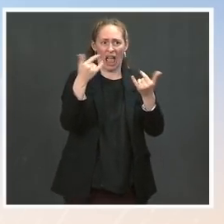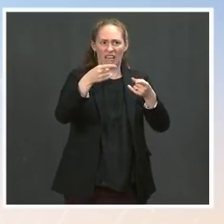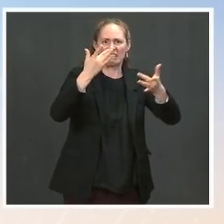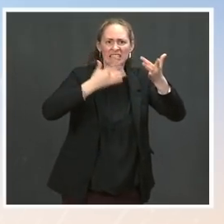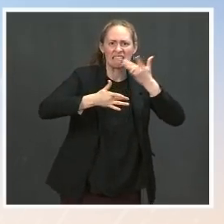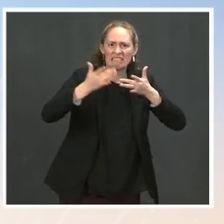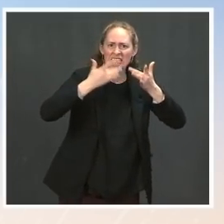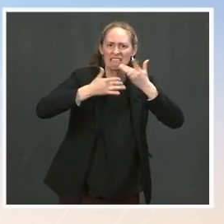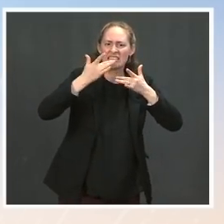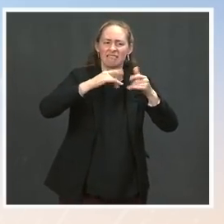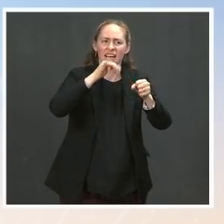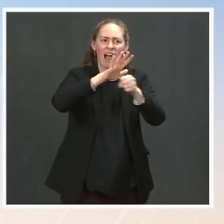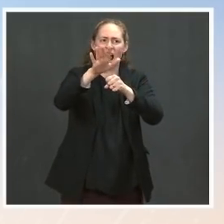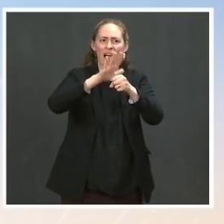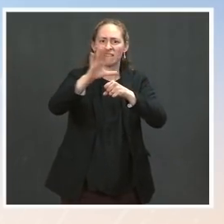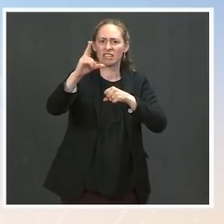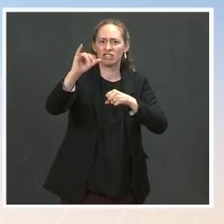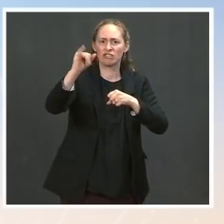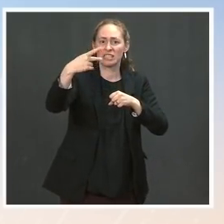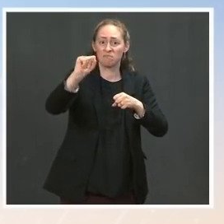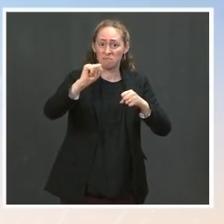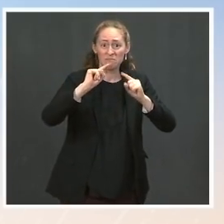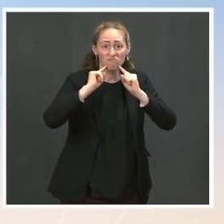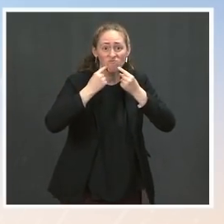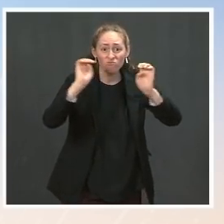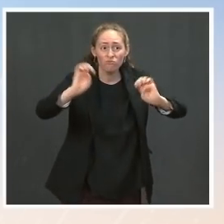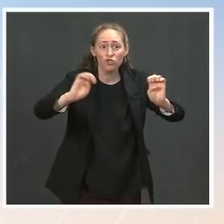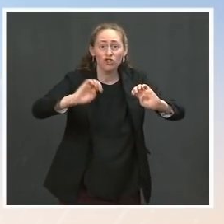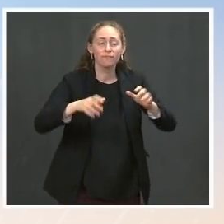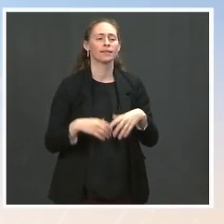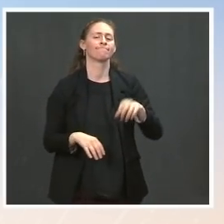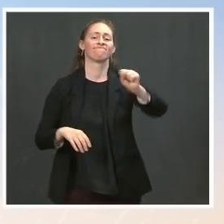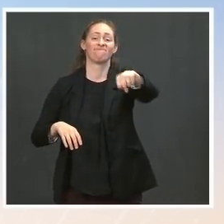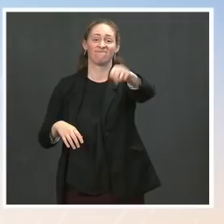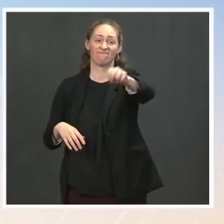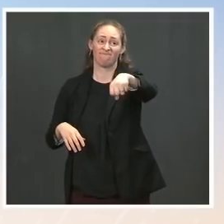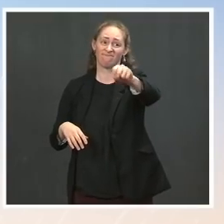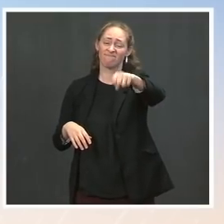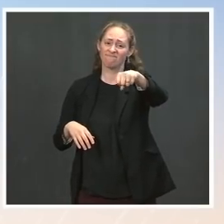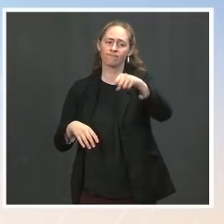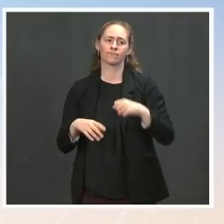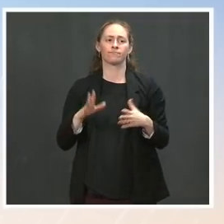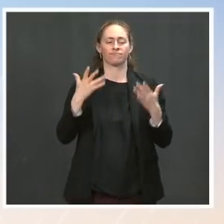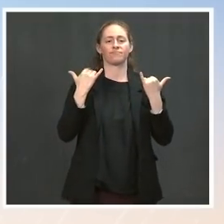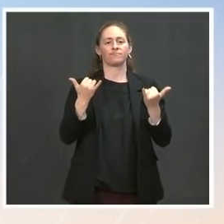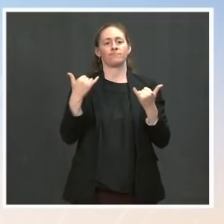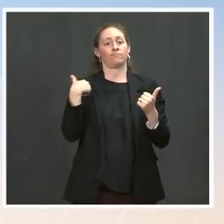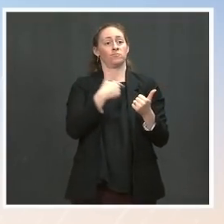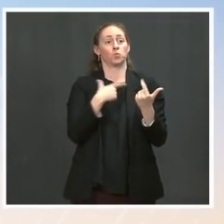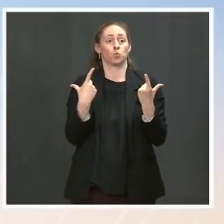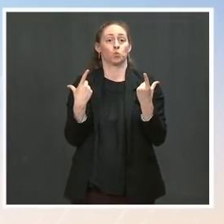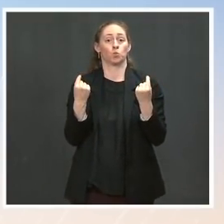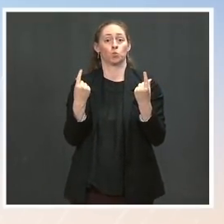I will say there are a number of steps that we believe we can take as a federal government. We believe there needs to be a holistic,